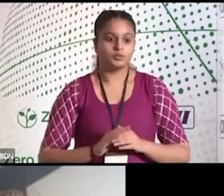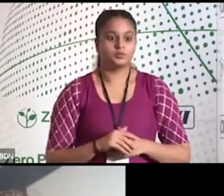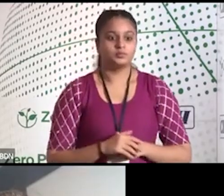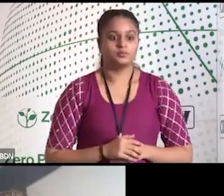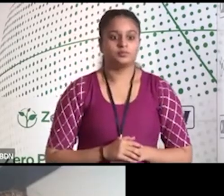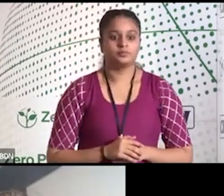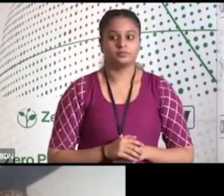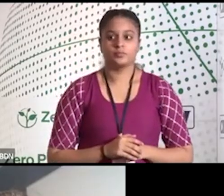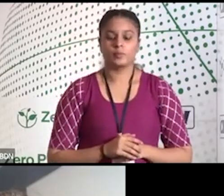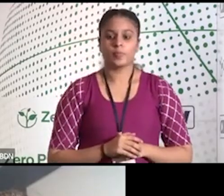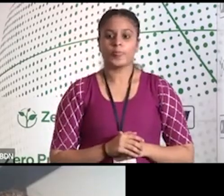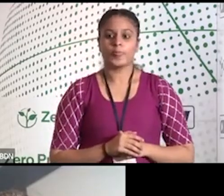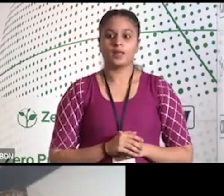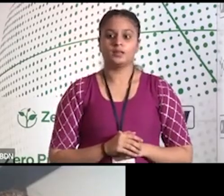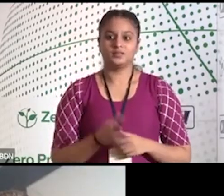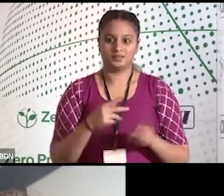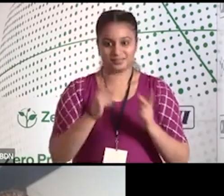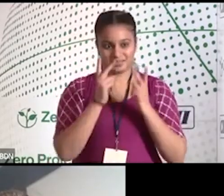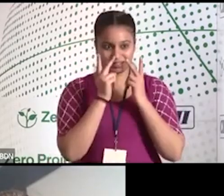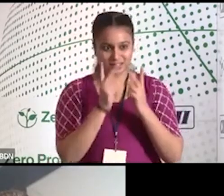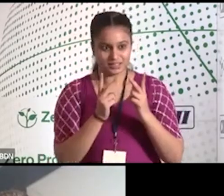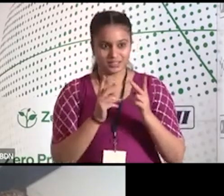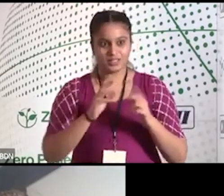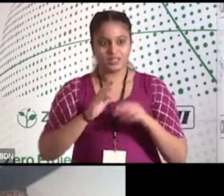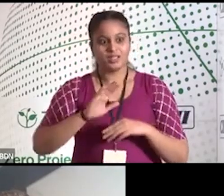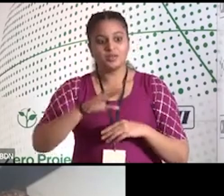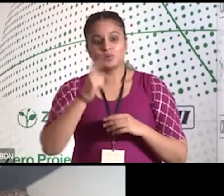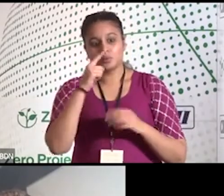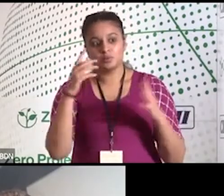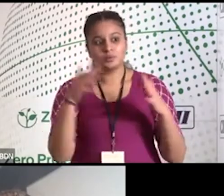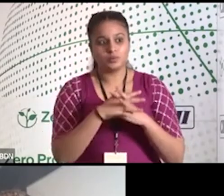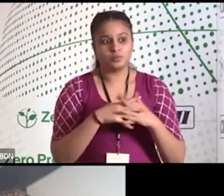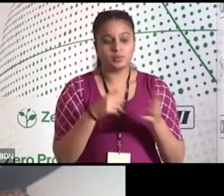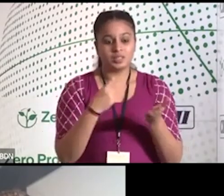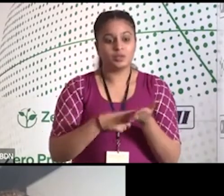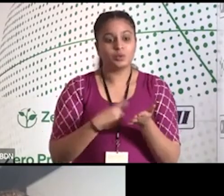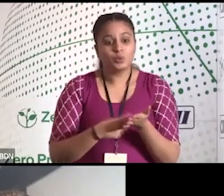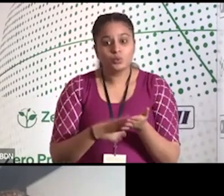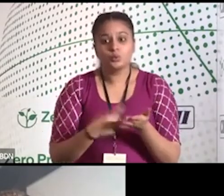But even as we looked beyond the women, the rural women to urban women